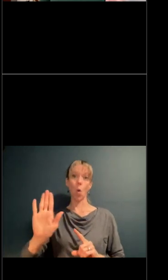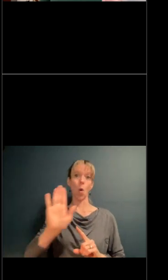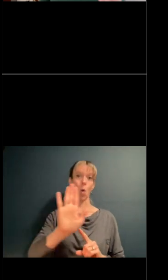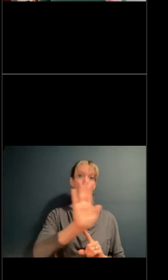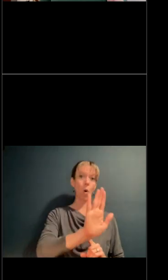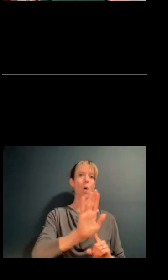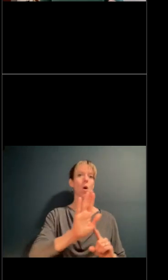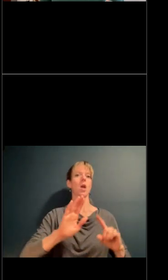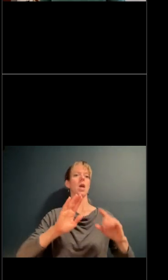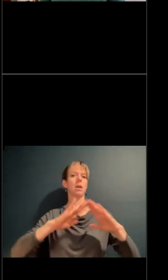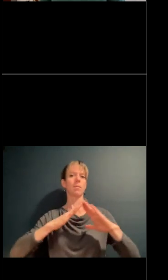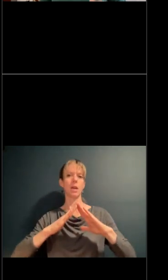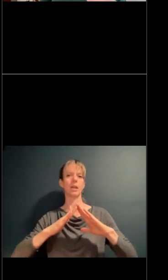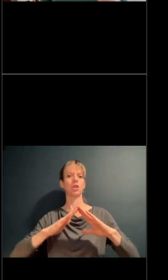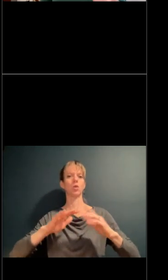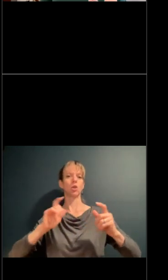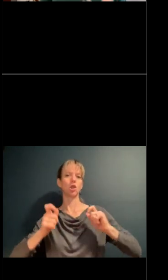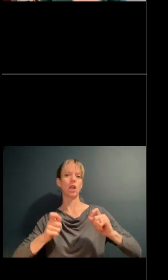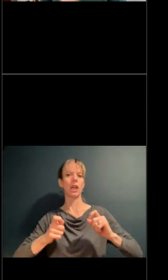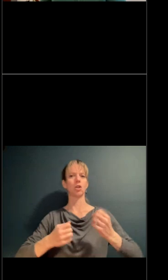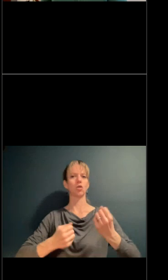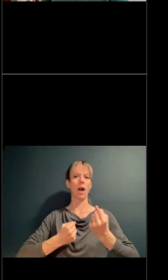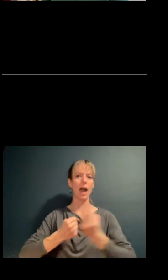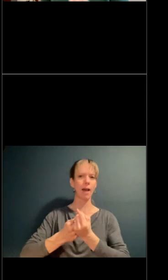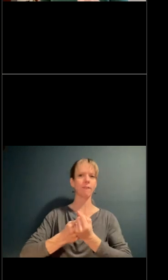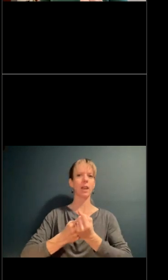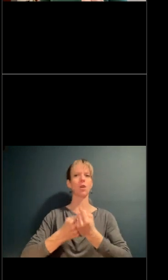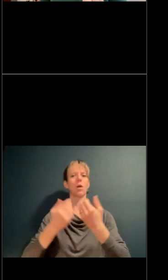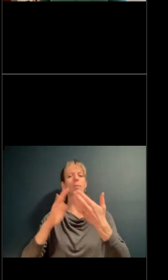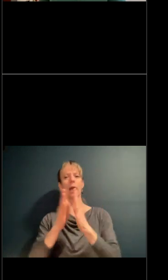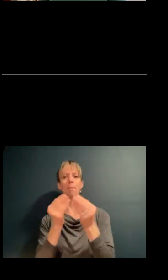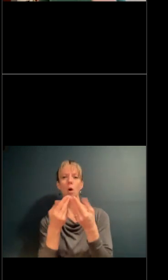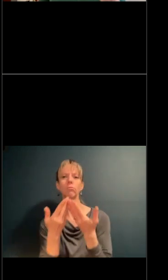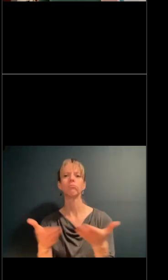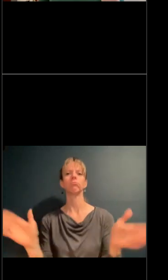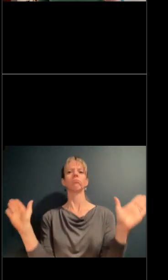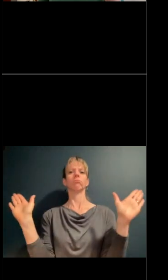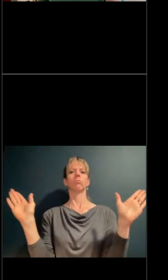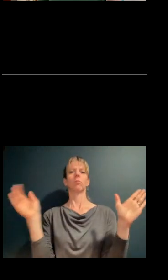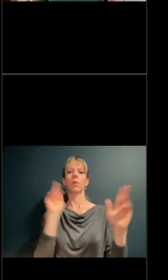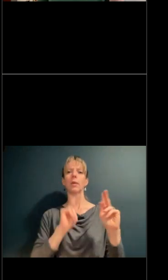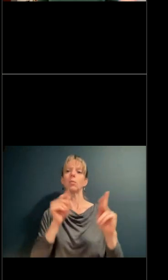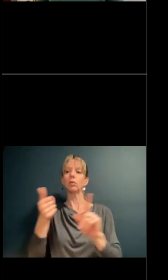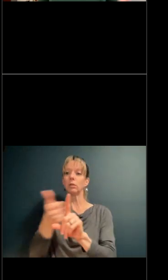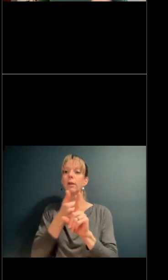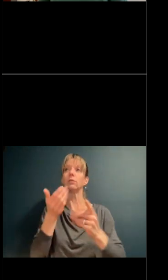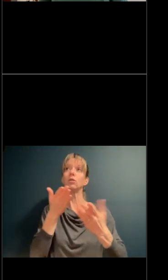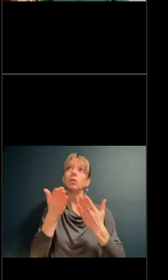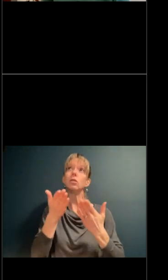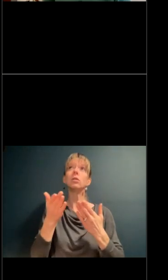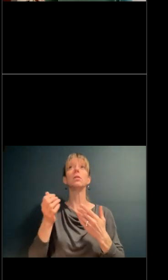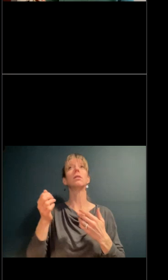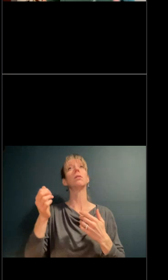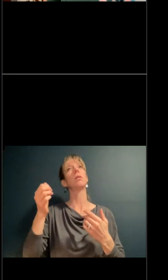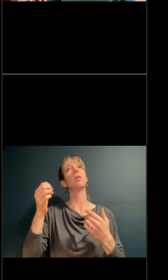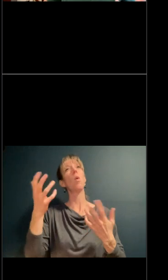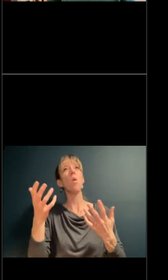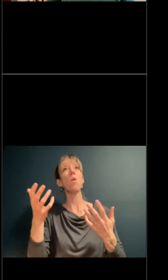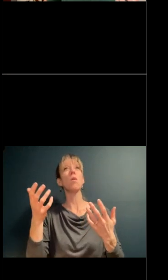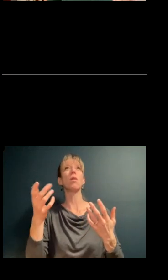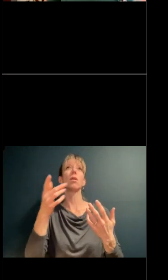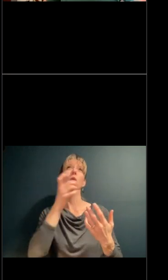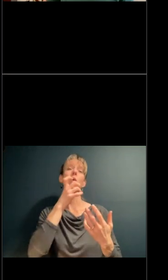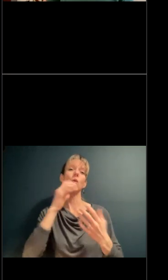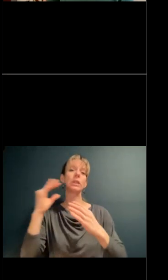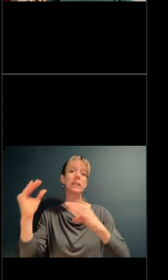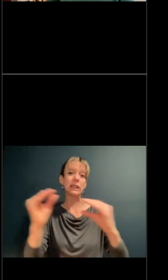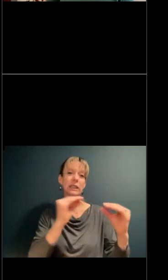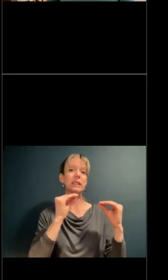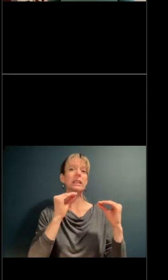change or advocate for, or open up for the people you serve, teach, work with or love.